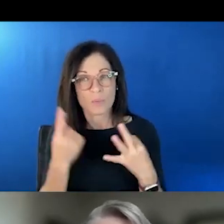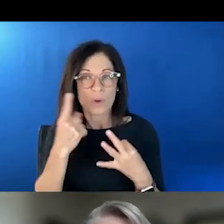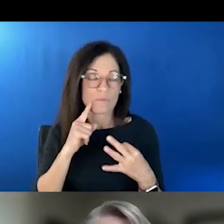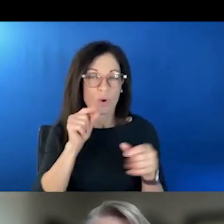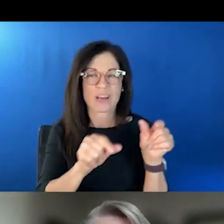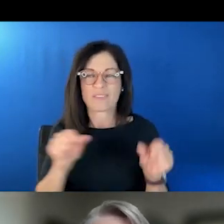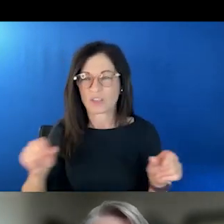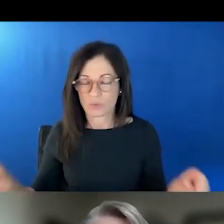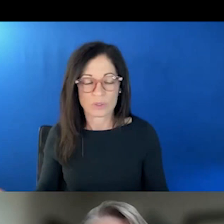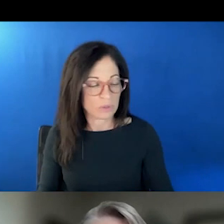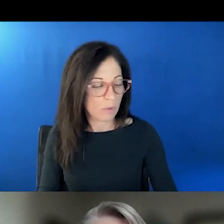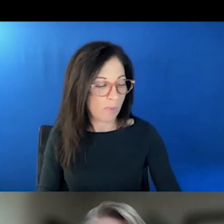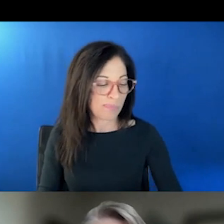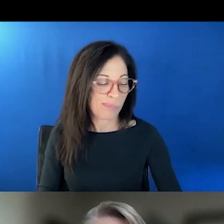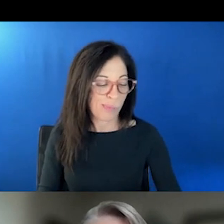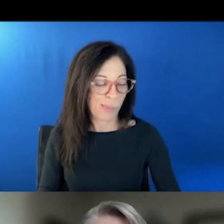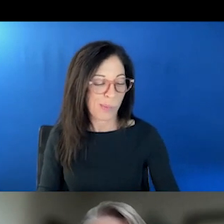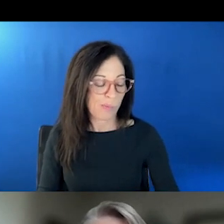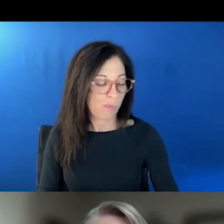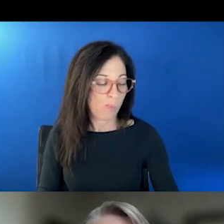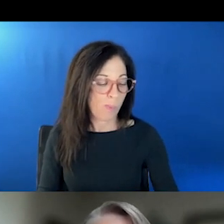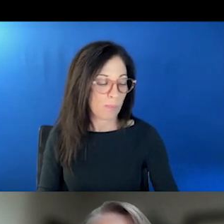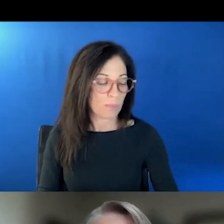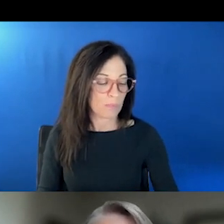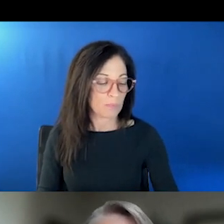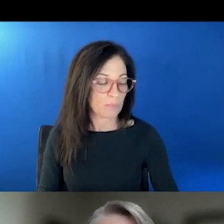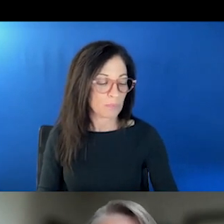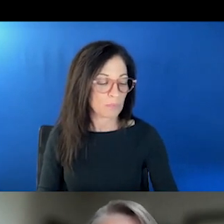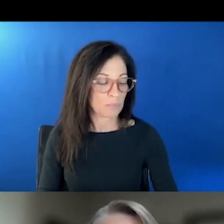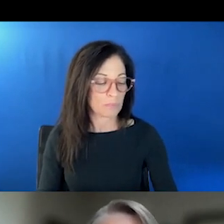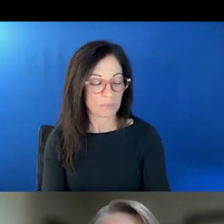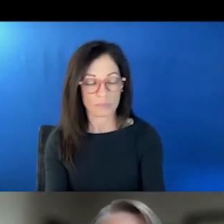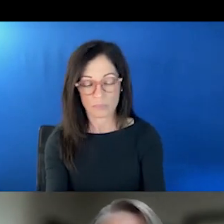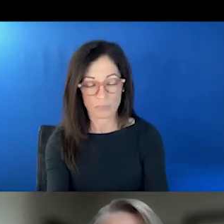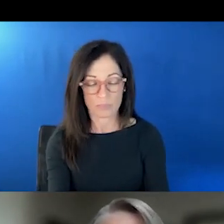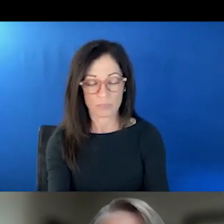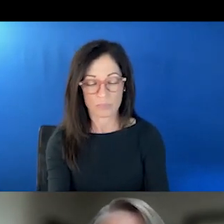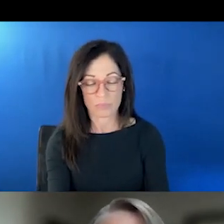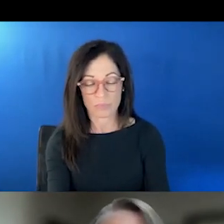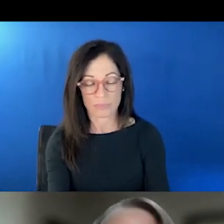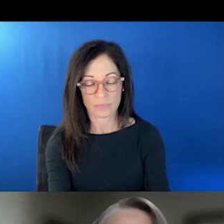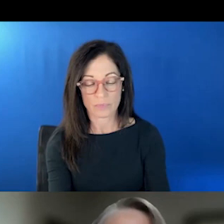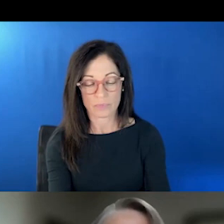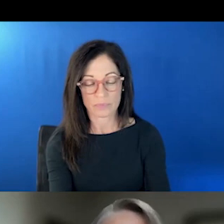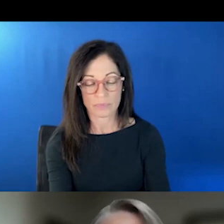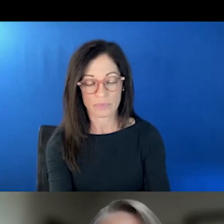YOU CAN GO TO THE NEXT PAGE. THIS FOCUSES MORE ON THE RESOURCES.